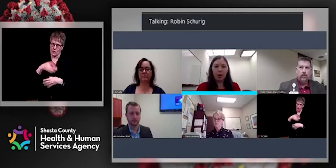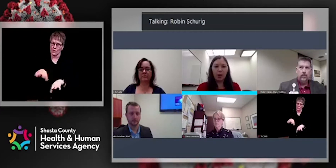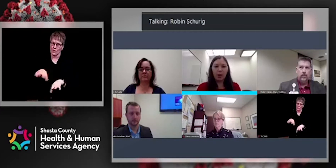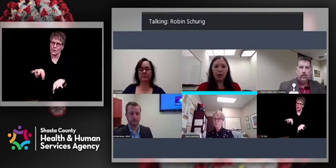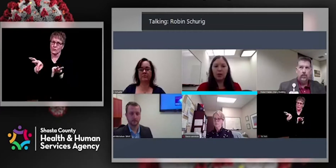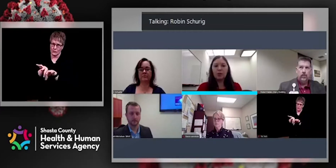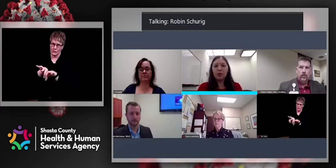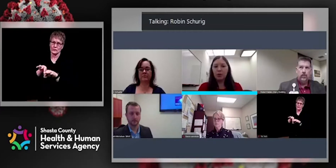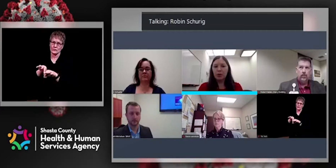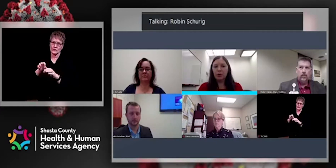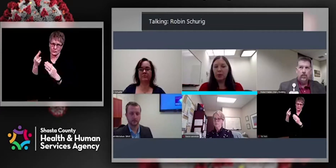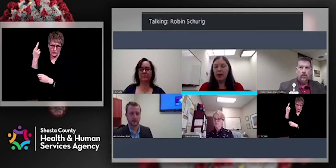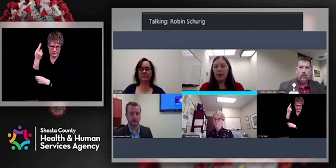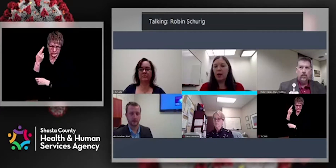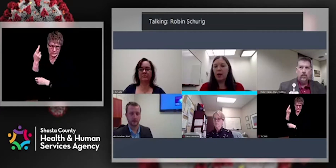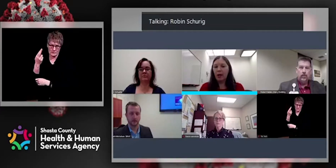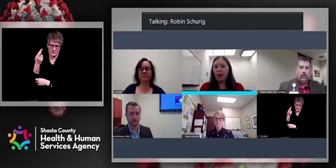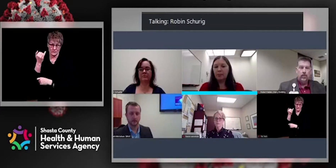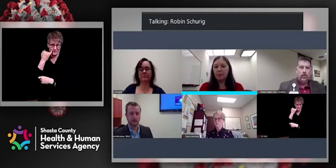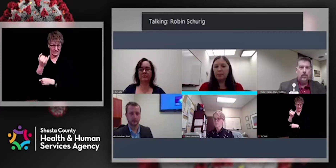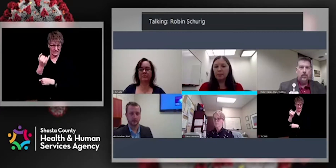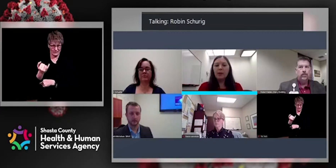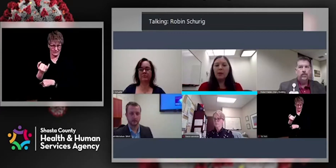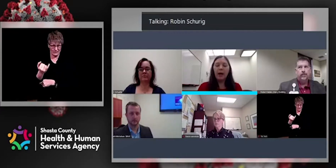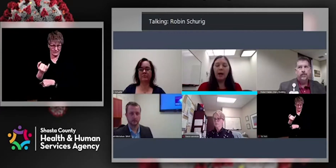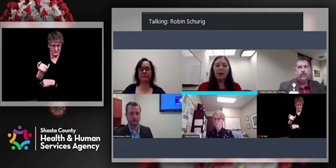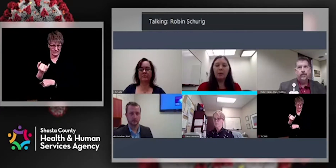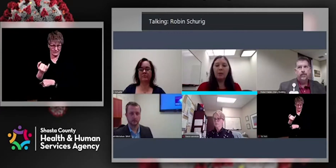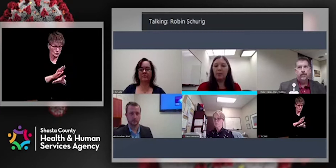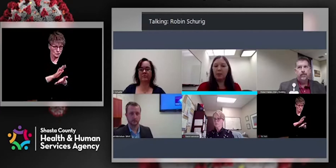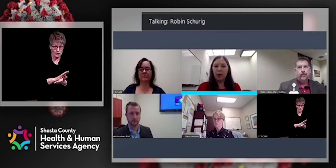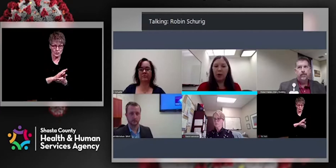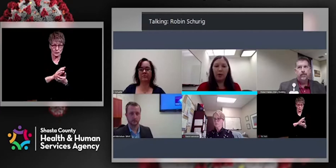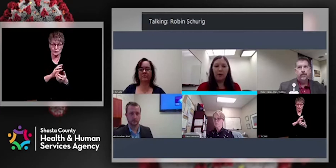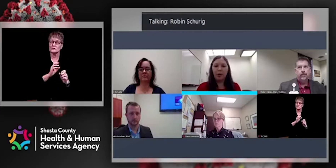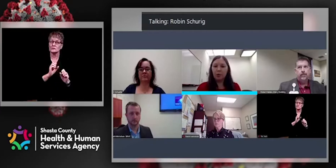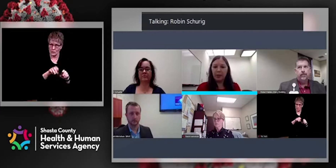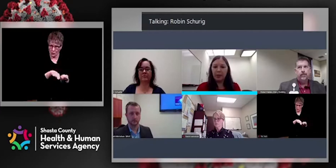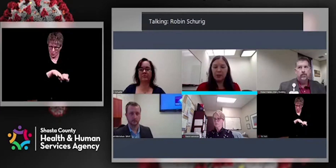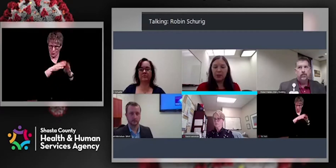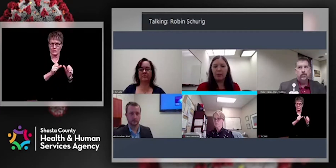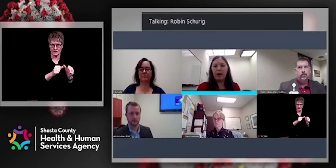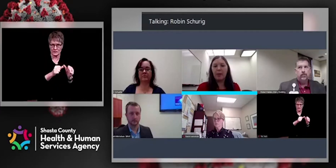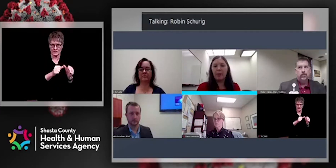to work. Schools would remain open. You would be able to go out for groceries or to pick up